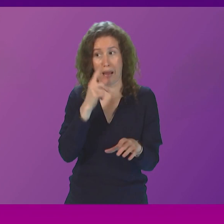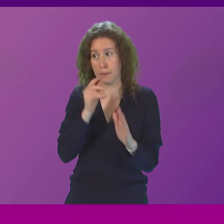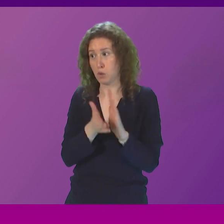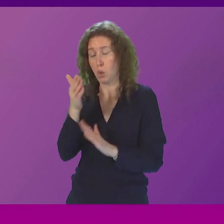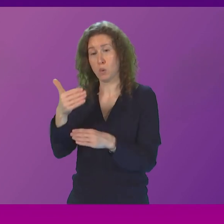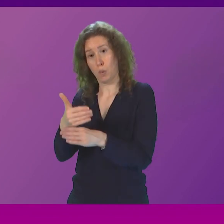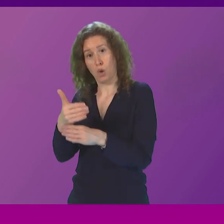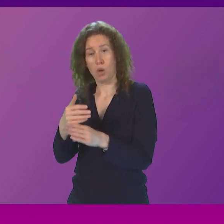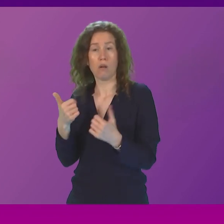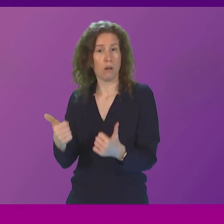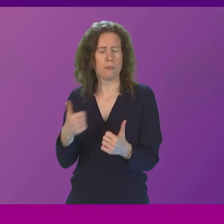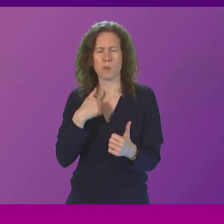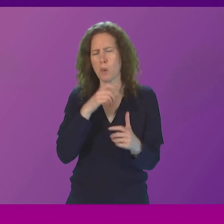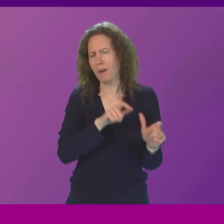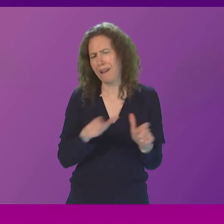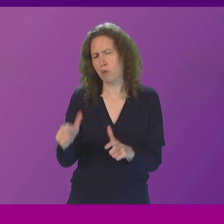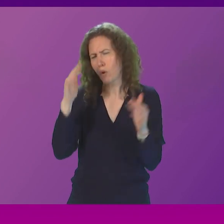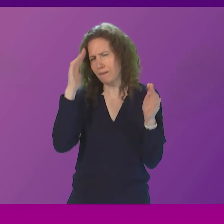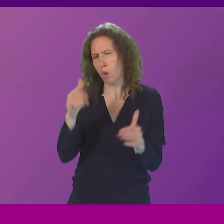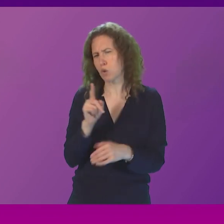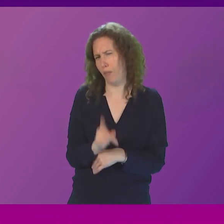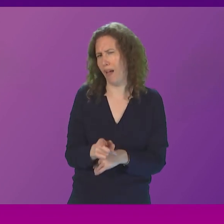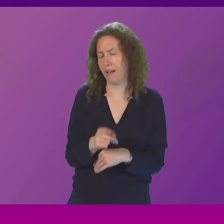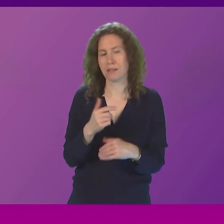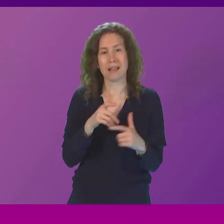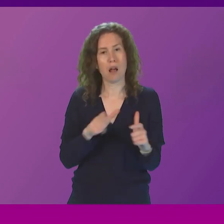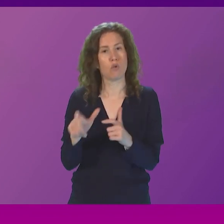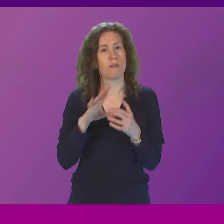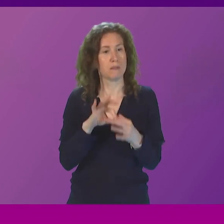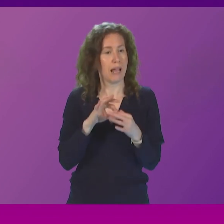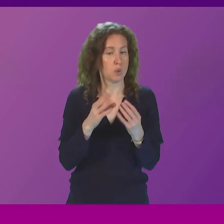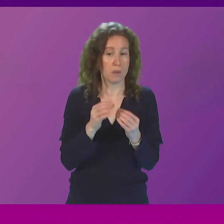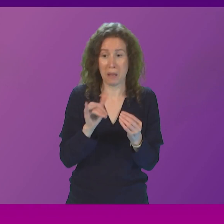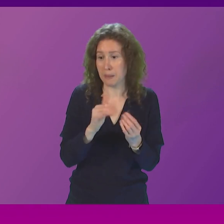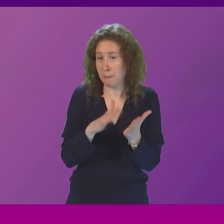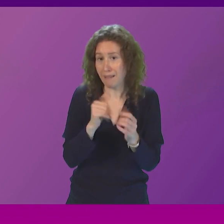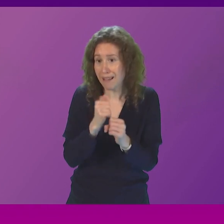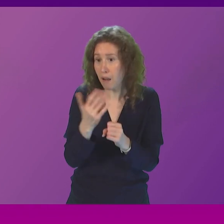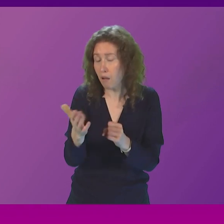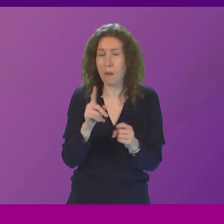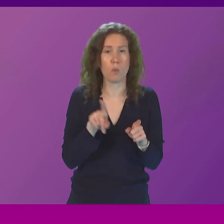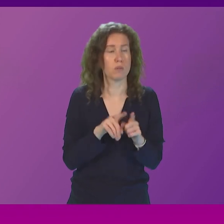We will continue our focus on that and we will continue to engage, whether that is with